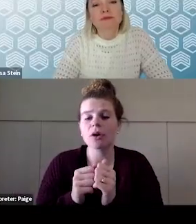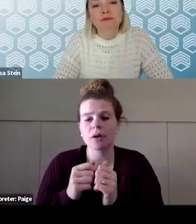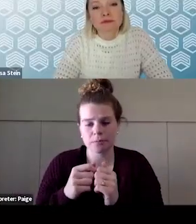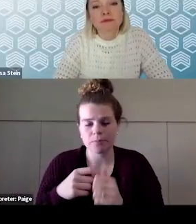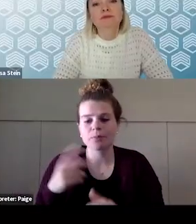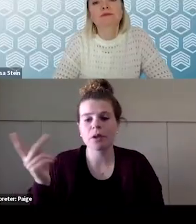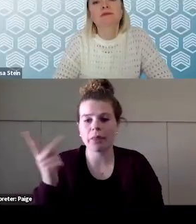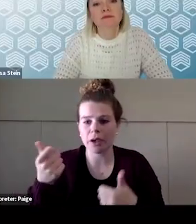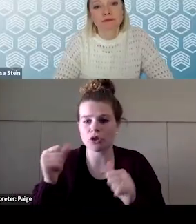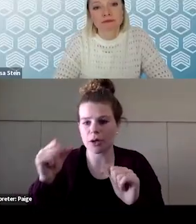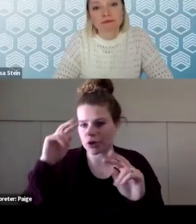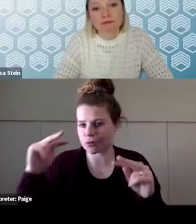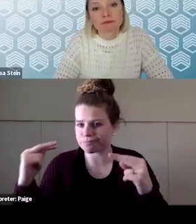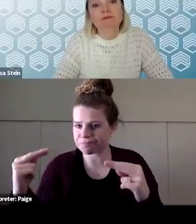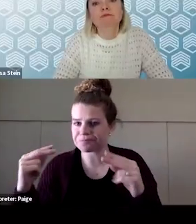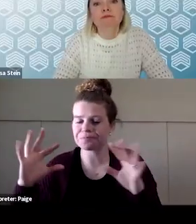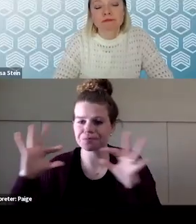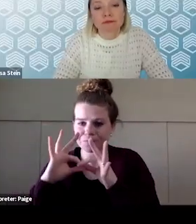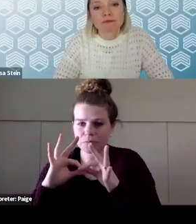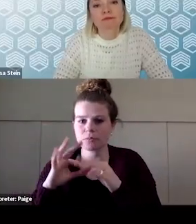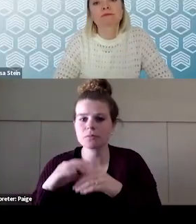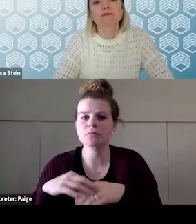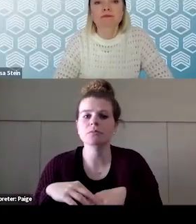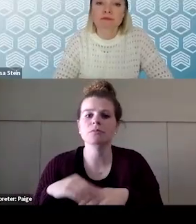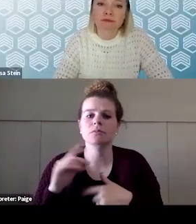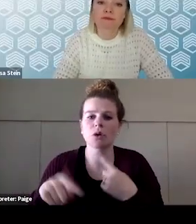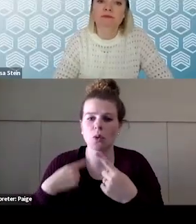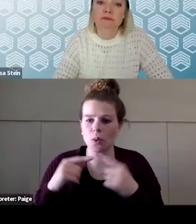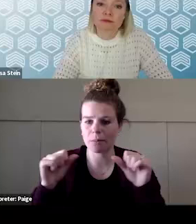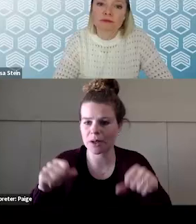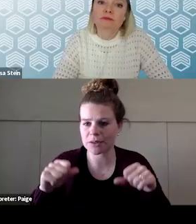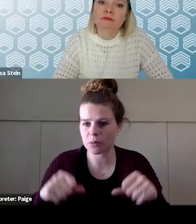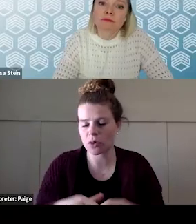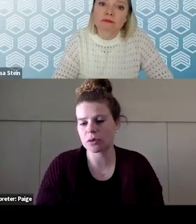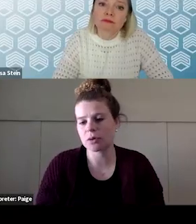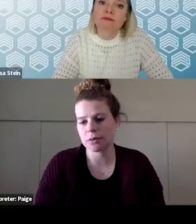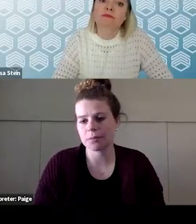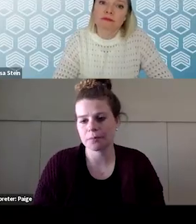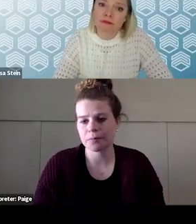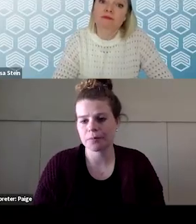from a mutual lens whenever possible, and that has kind of trickle down.